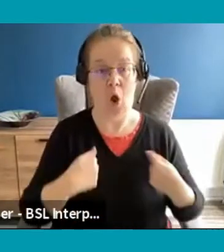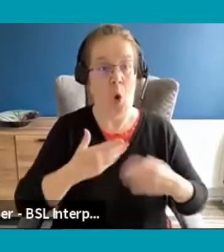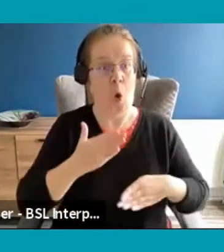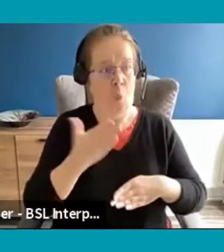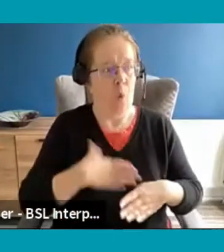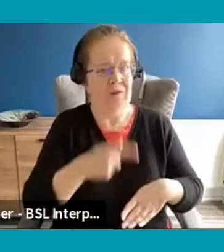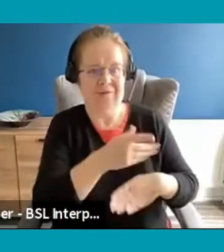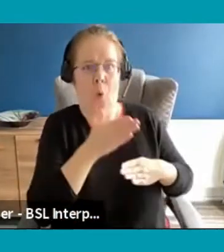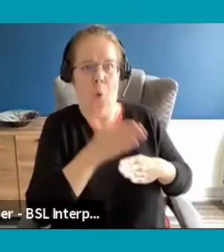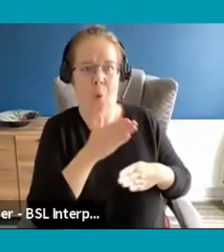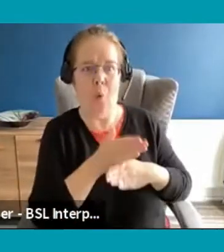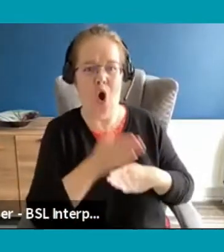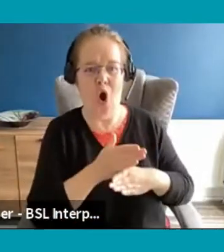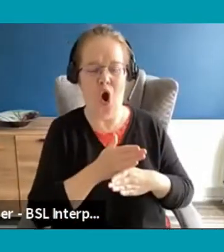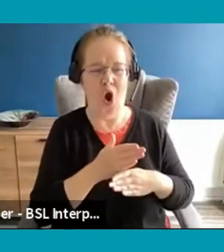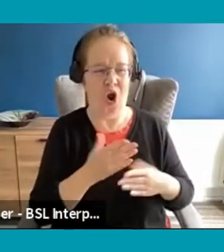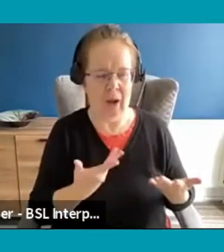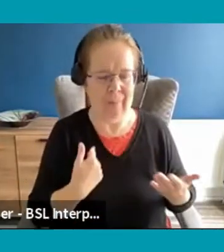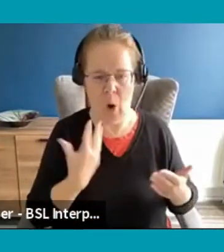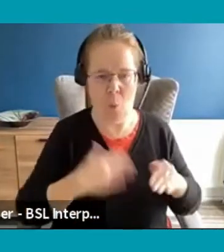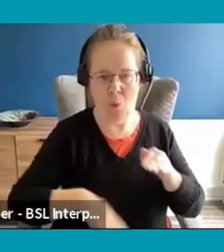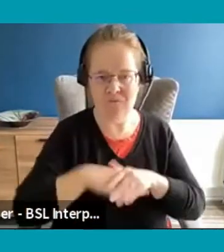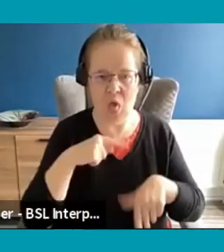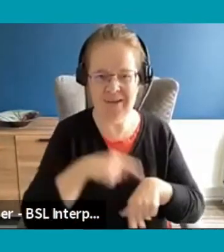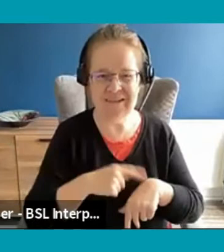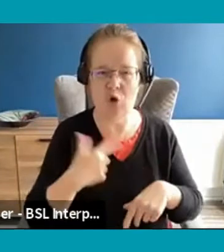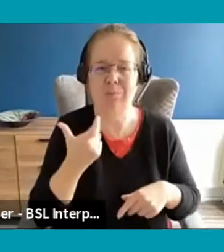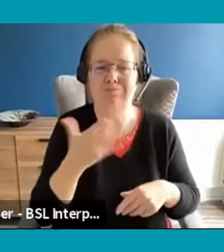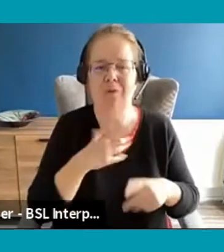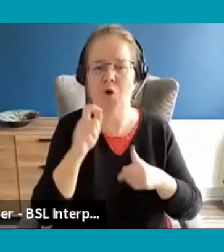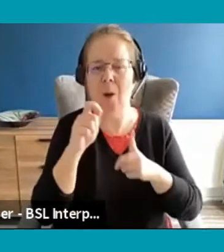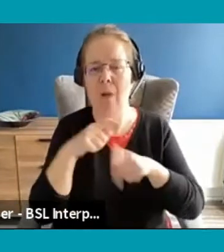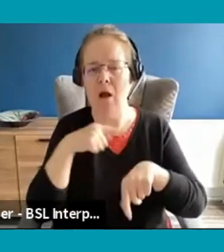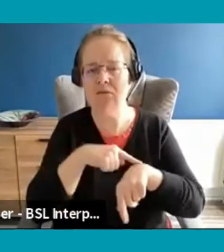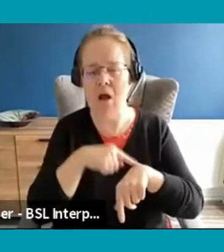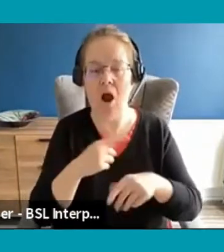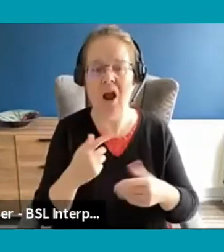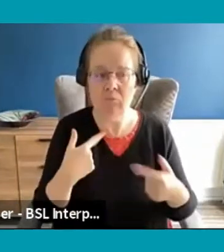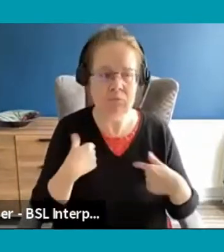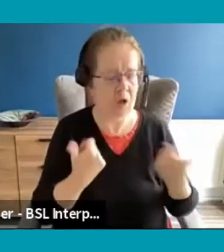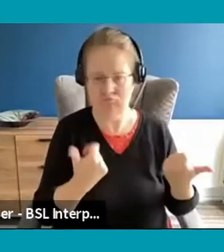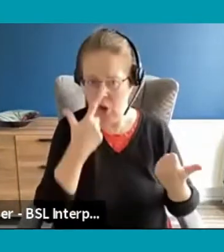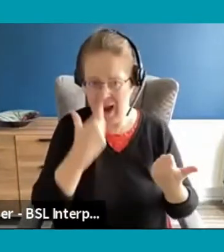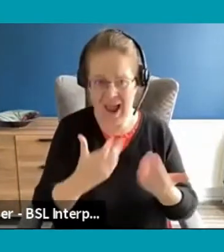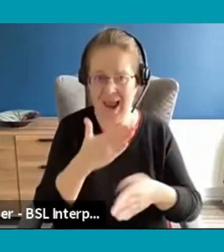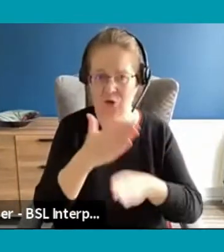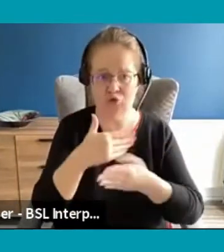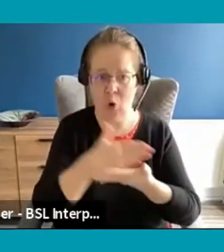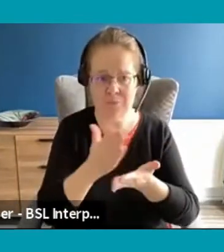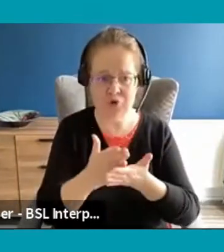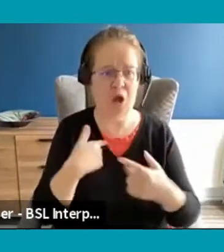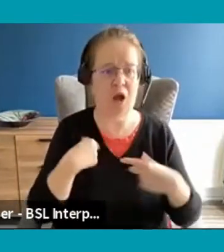You know to share a job and they want to work. Part time essentially will will take care of that as well. We'll look at reduced hours.